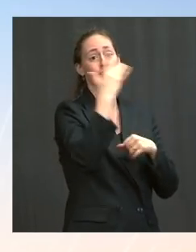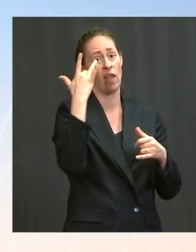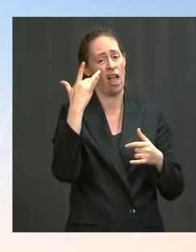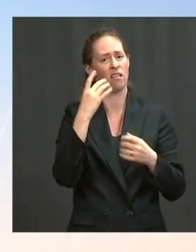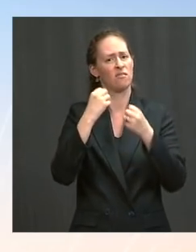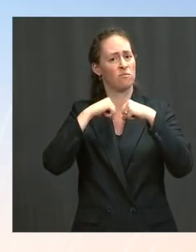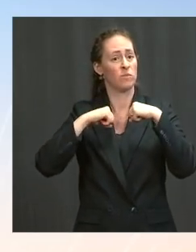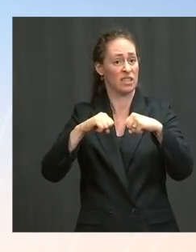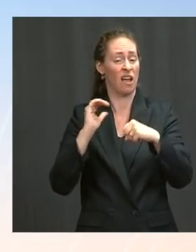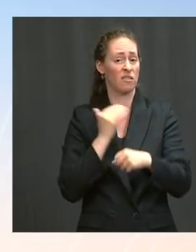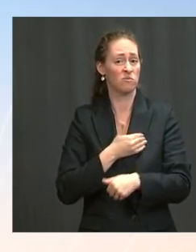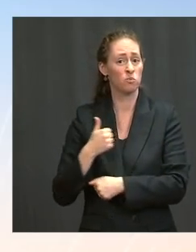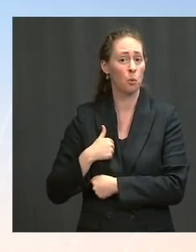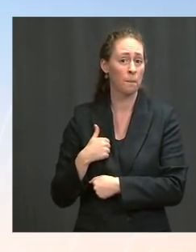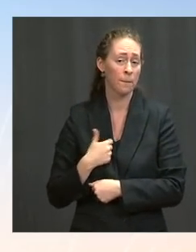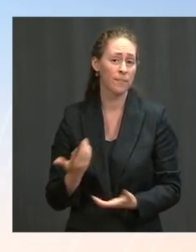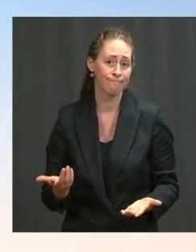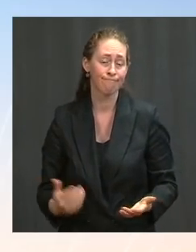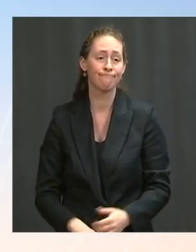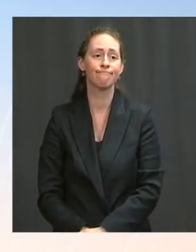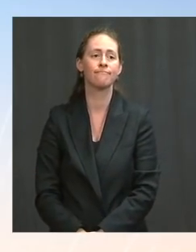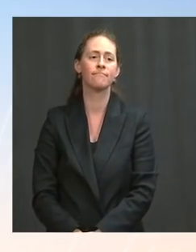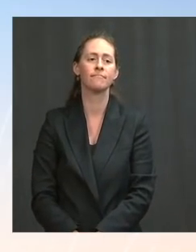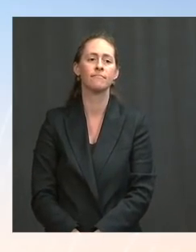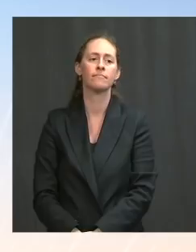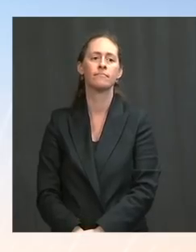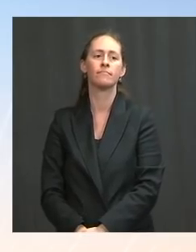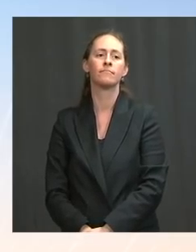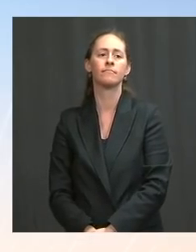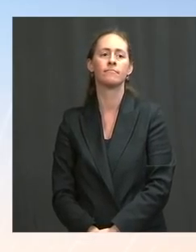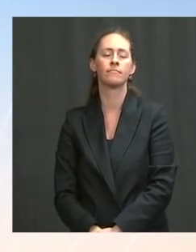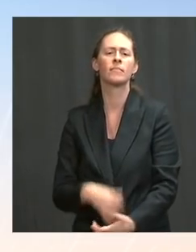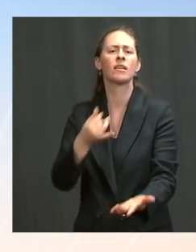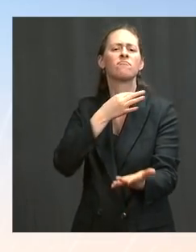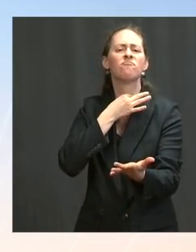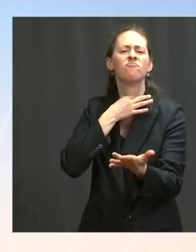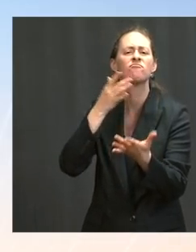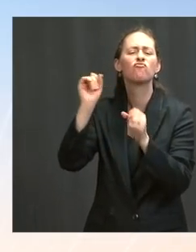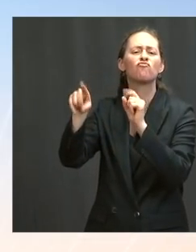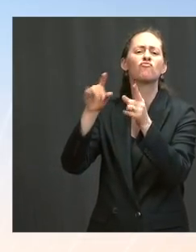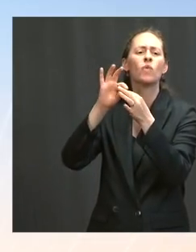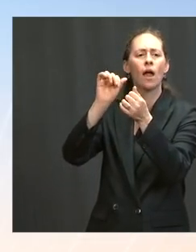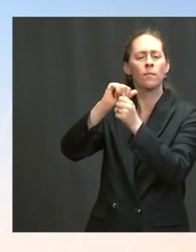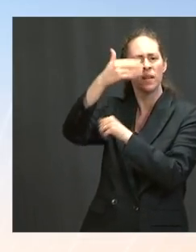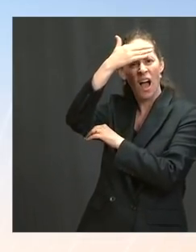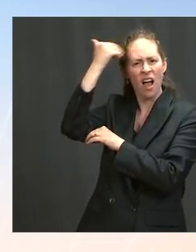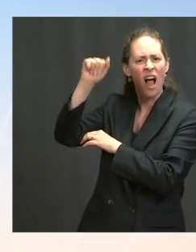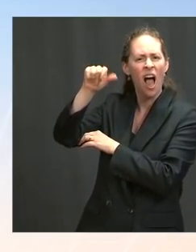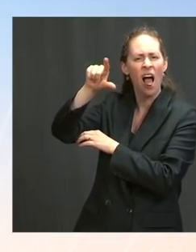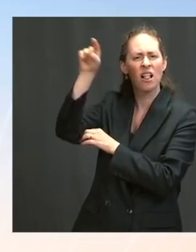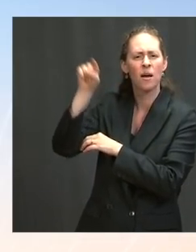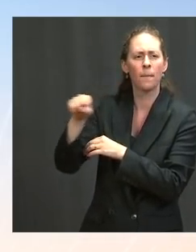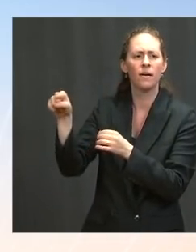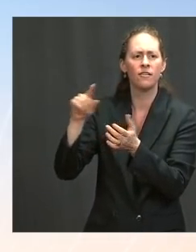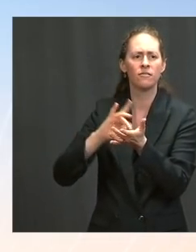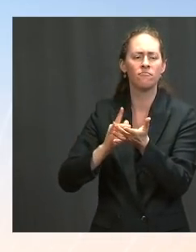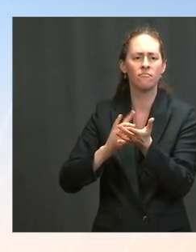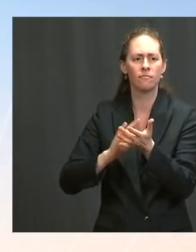this Alzheimer's treatment that was approved earlier this month. Ms. Psaki: Yeah. The Press: My first question is if the President was at all concerned by the approval process,